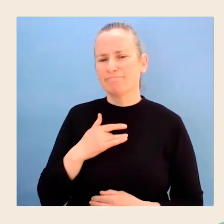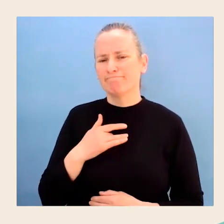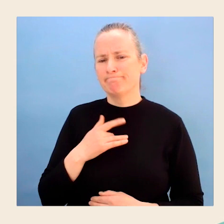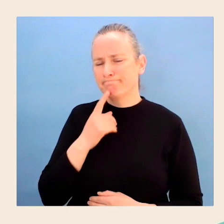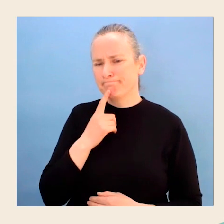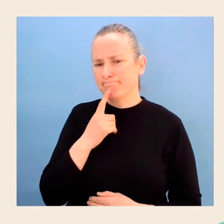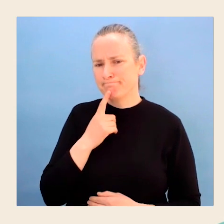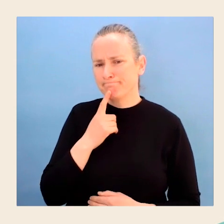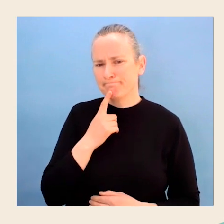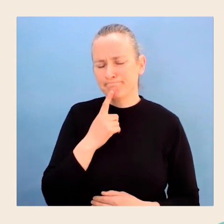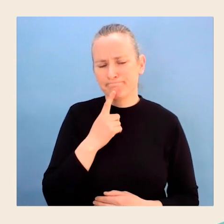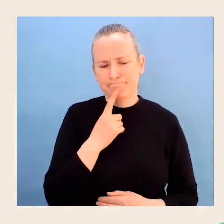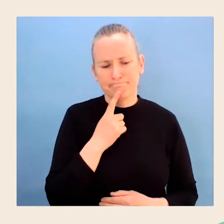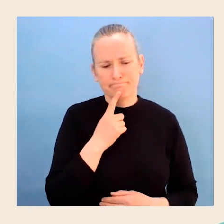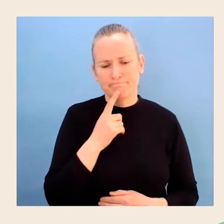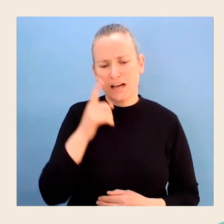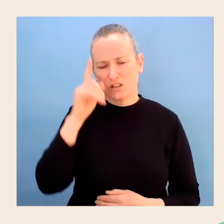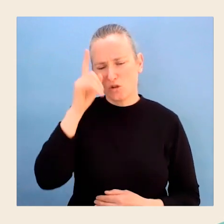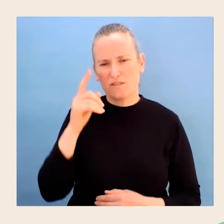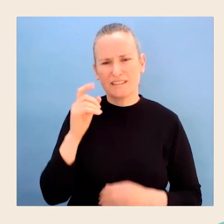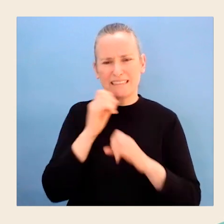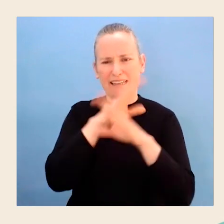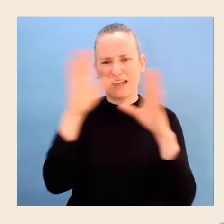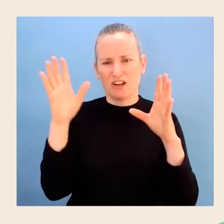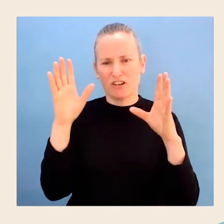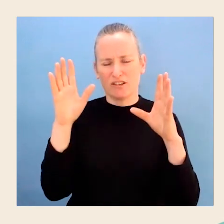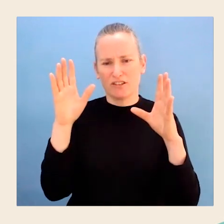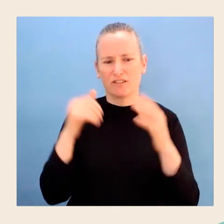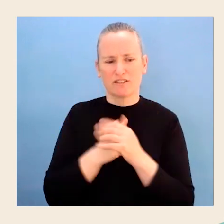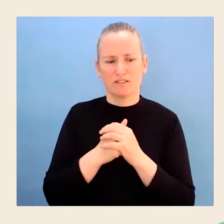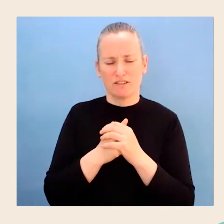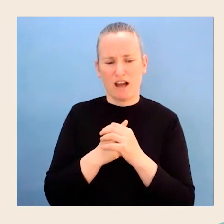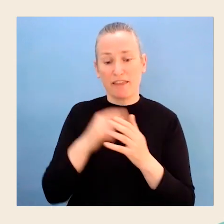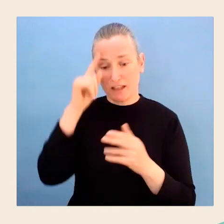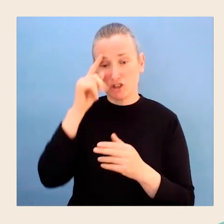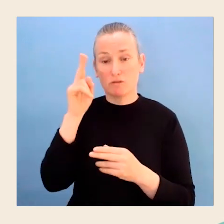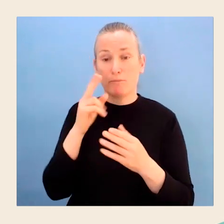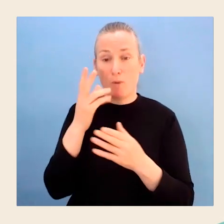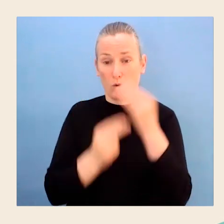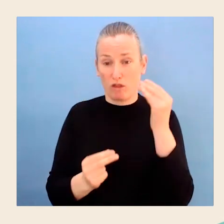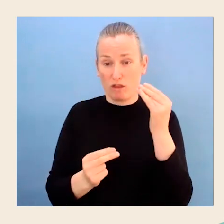I think we should do both. We should definitely value both.